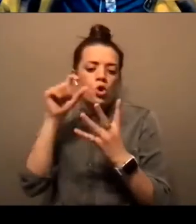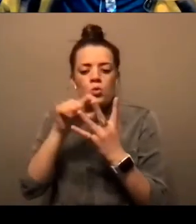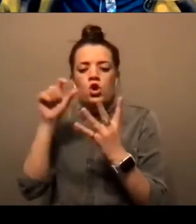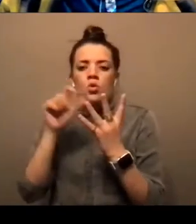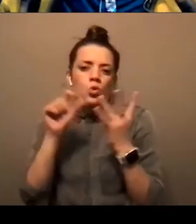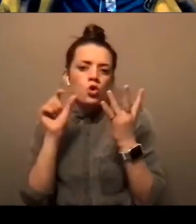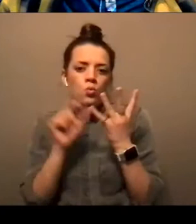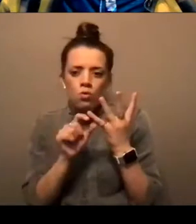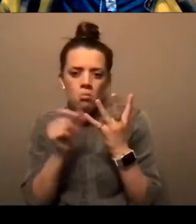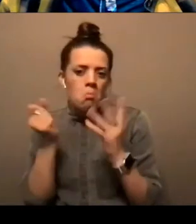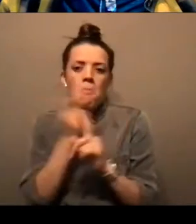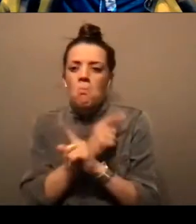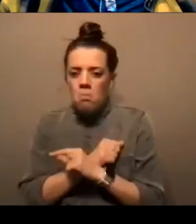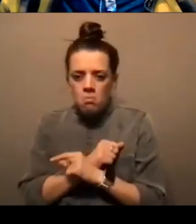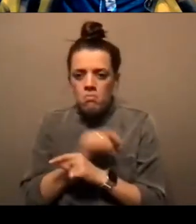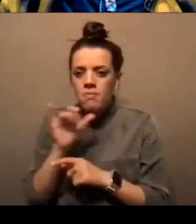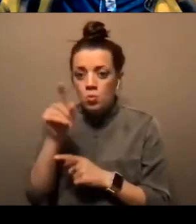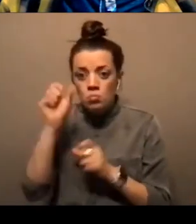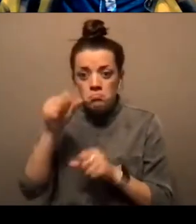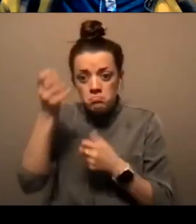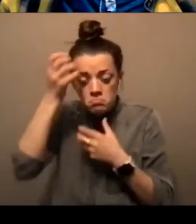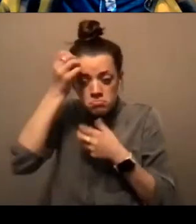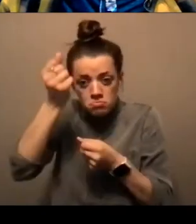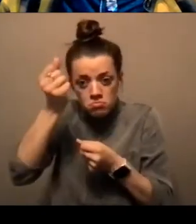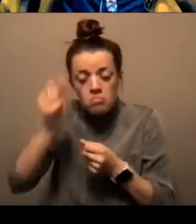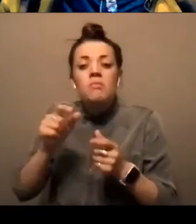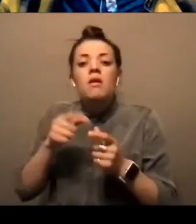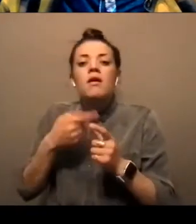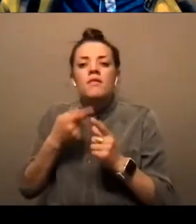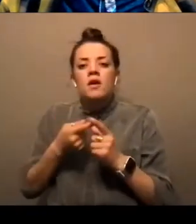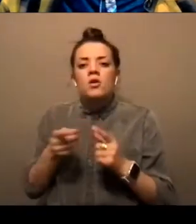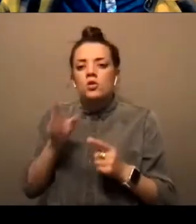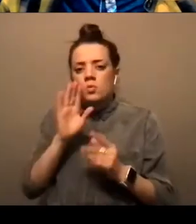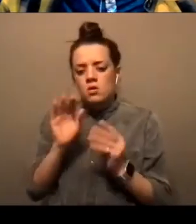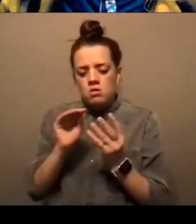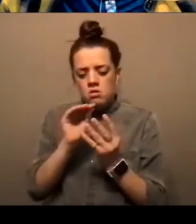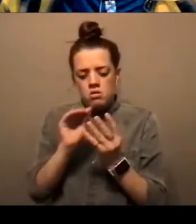And then you make those words with spaces between each one.